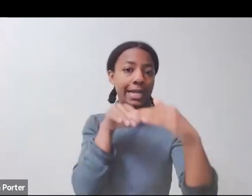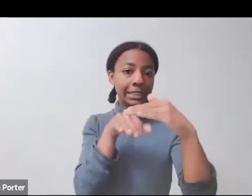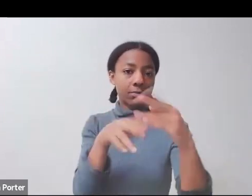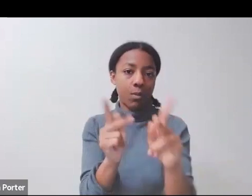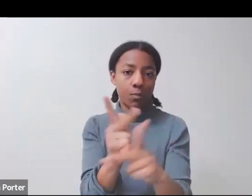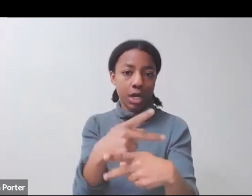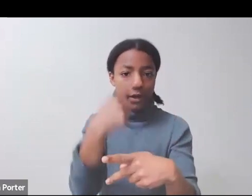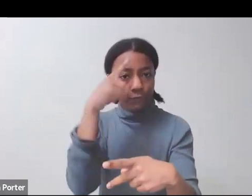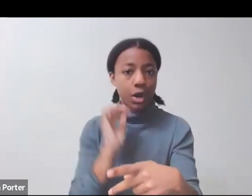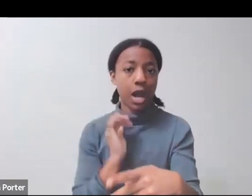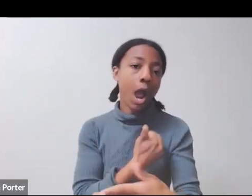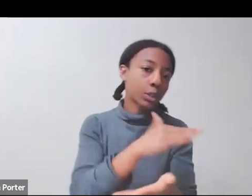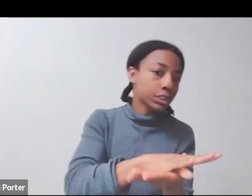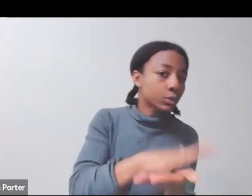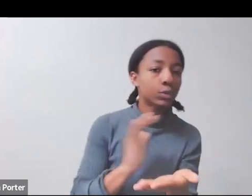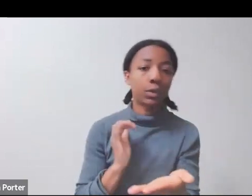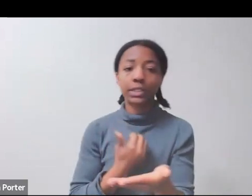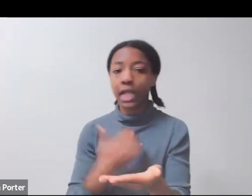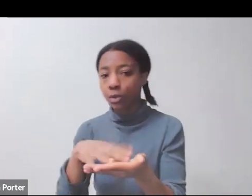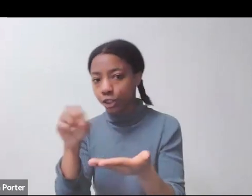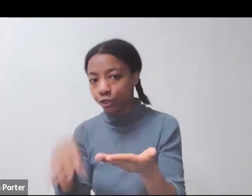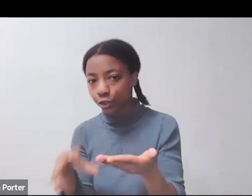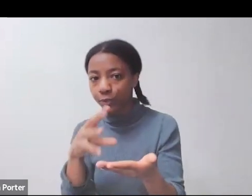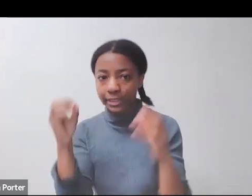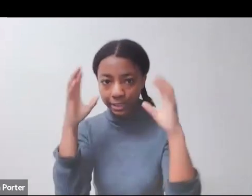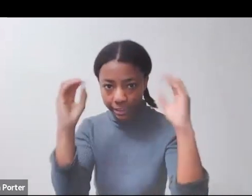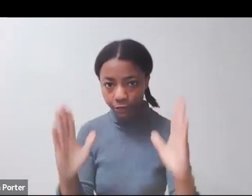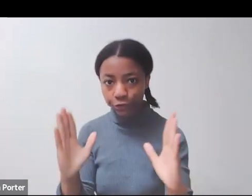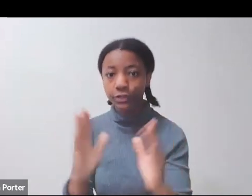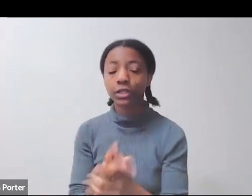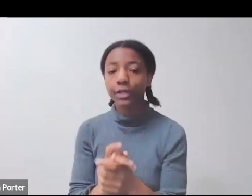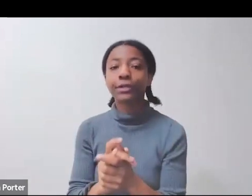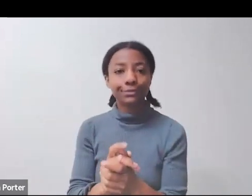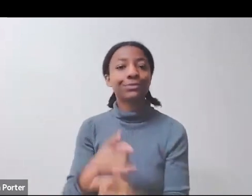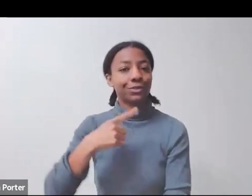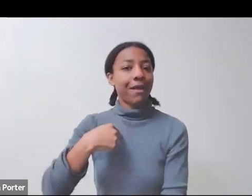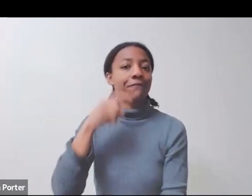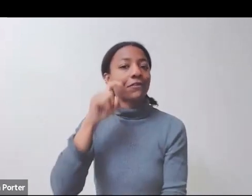We've been working with them a lot and seeing them pop up in some of these accessibility-related conversations